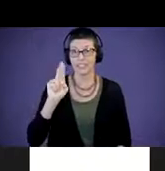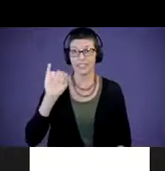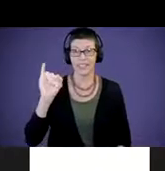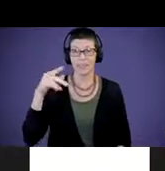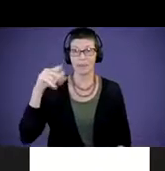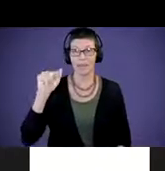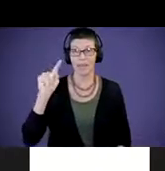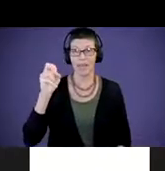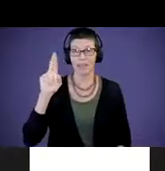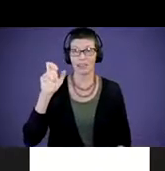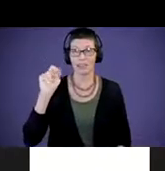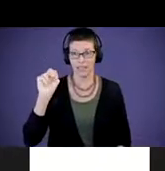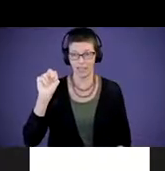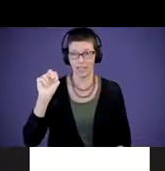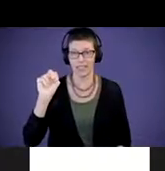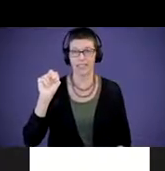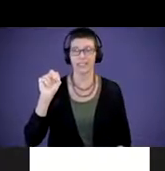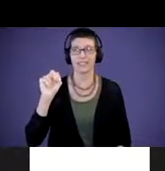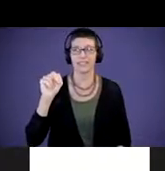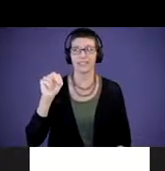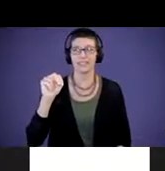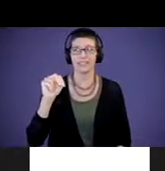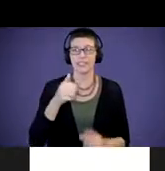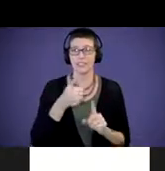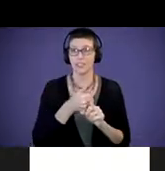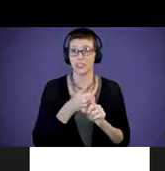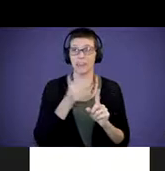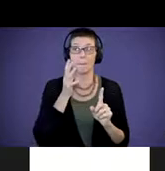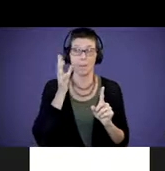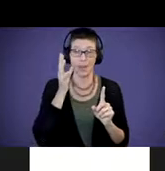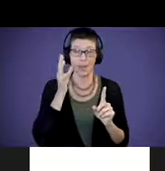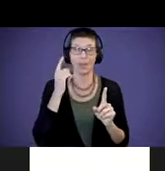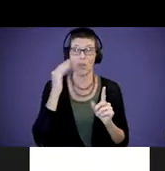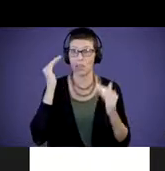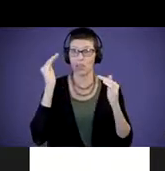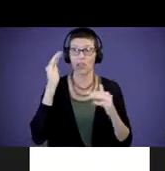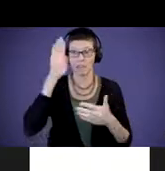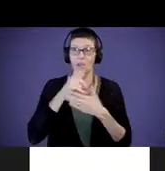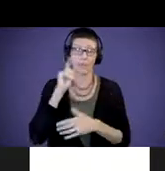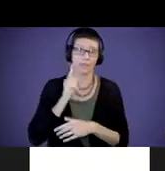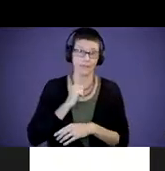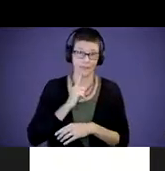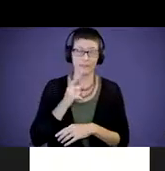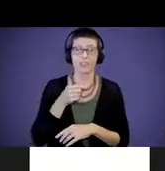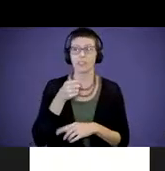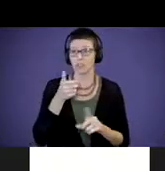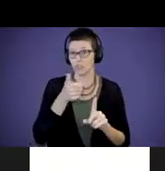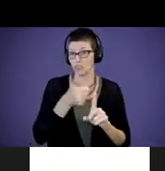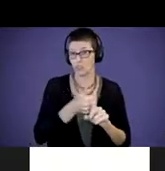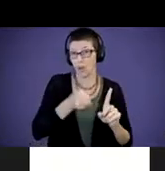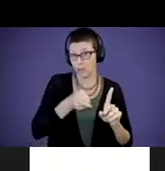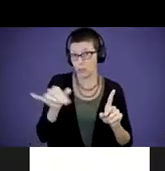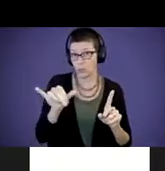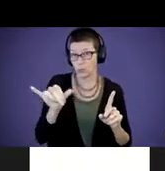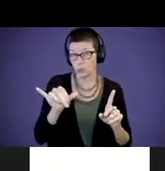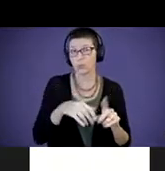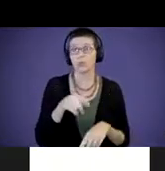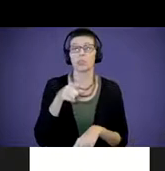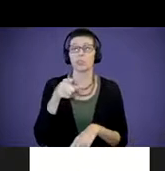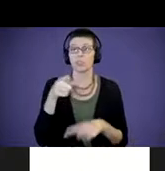She is a parent of an adult son who's deaf and she is hard of hearing herself. She is the Director of